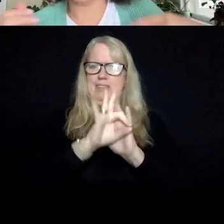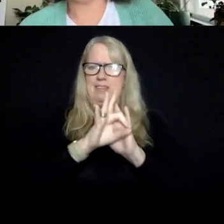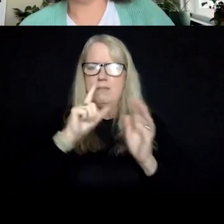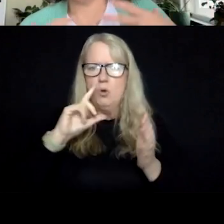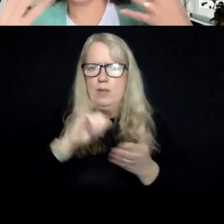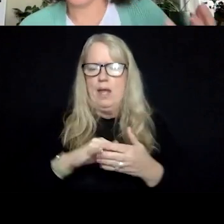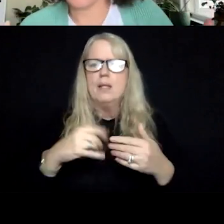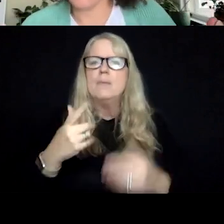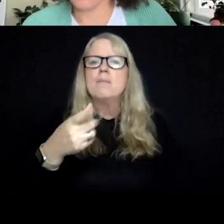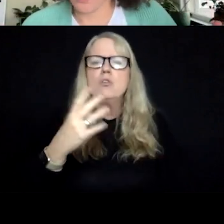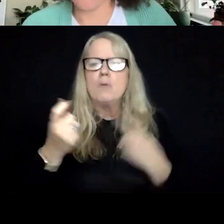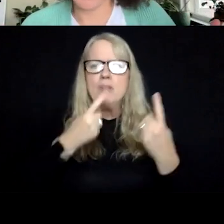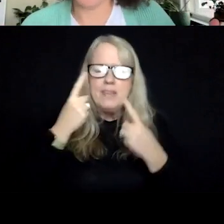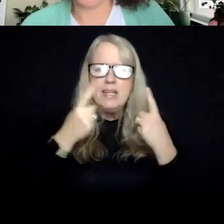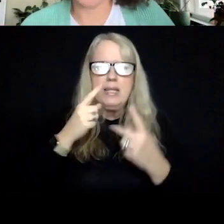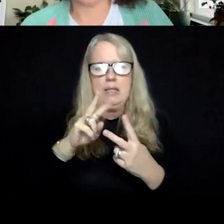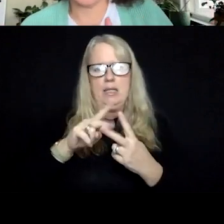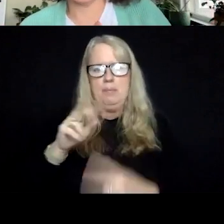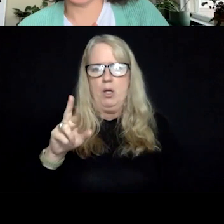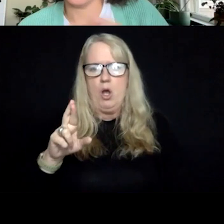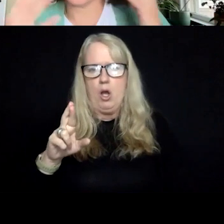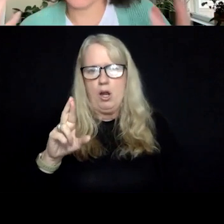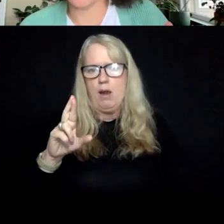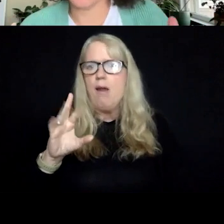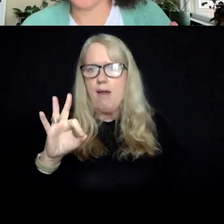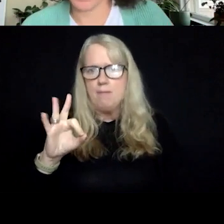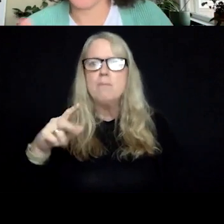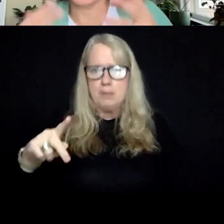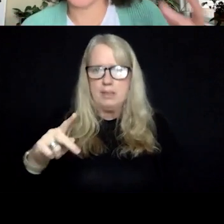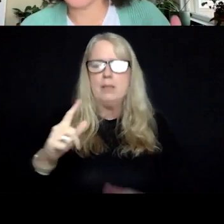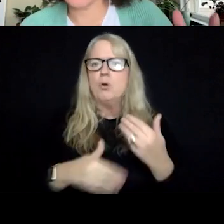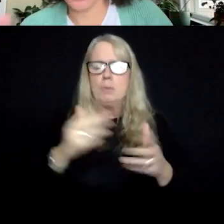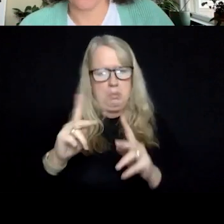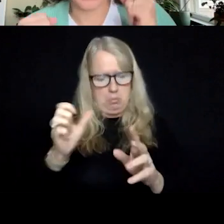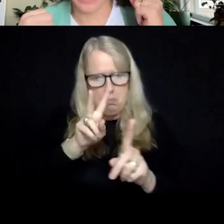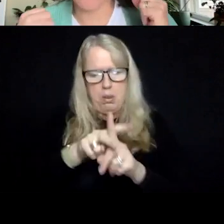WORKS IS THAT FOLKS ARE ABLE TO APPLY AND SAY THAT WE HAVE